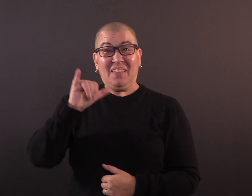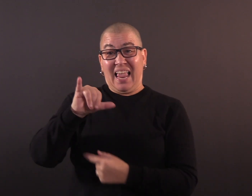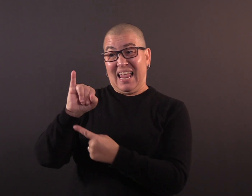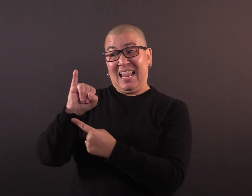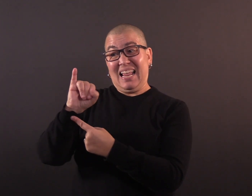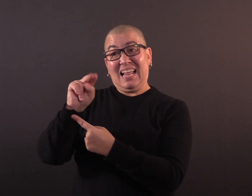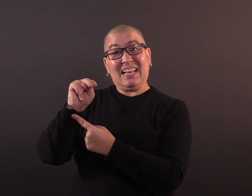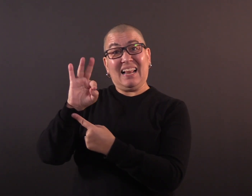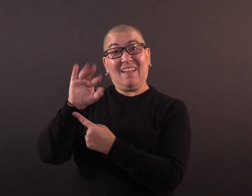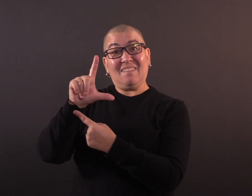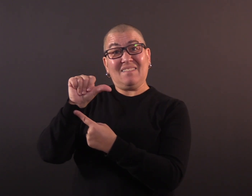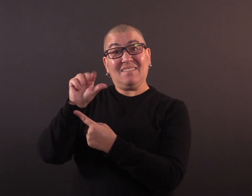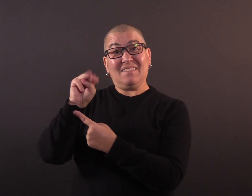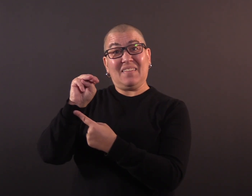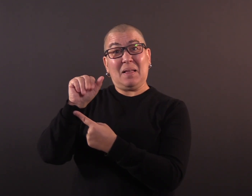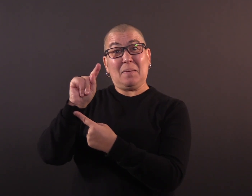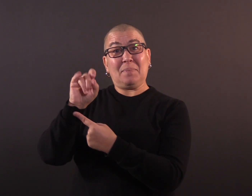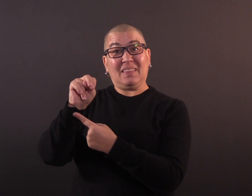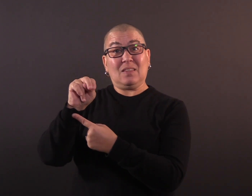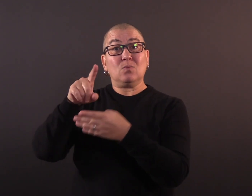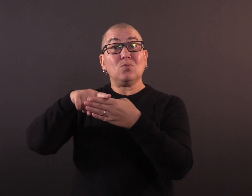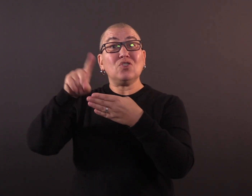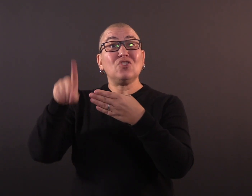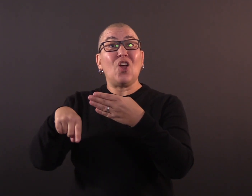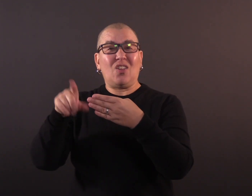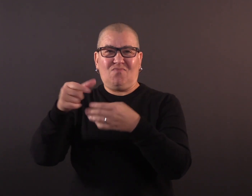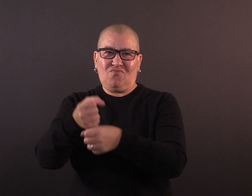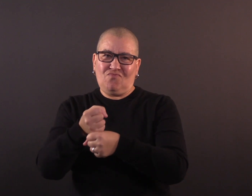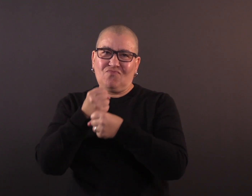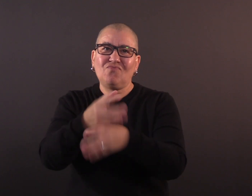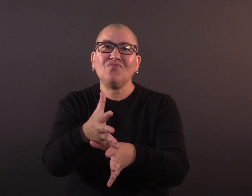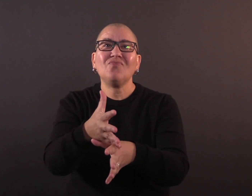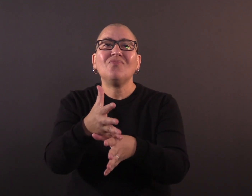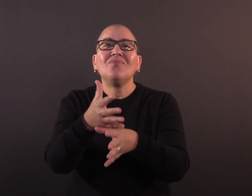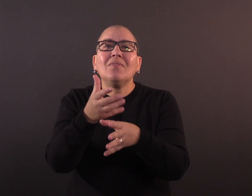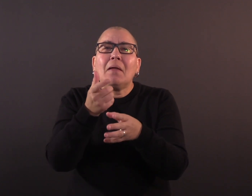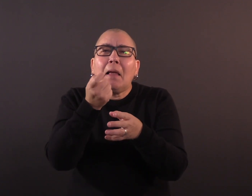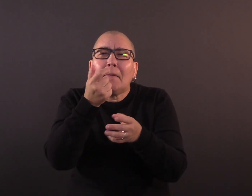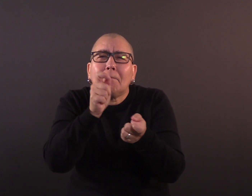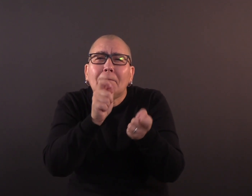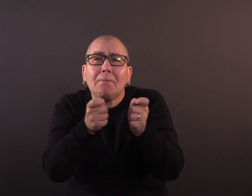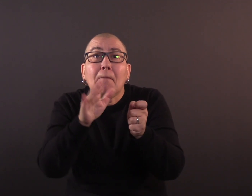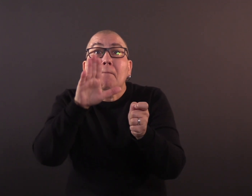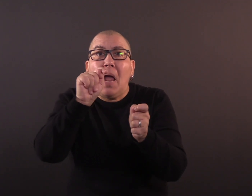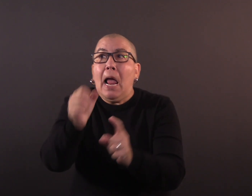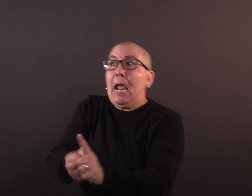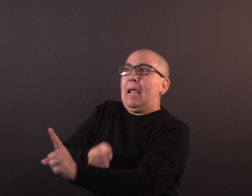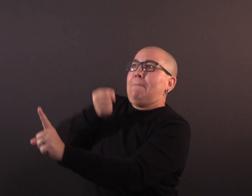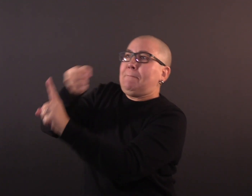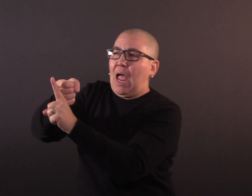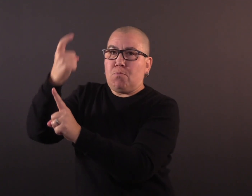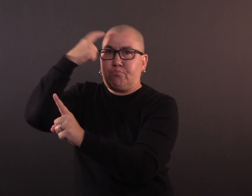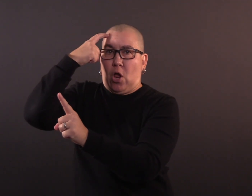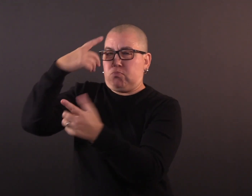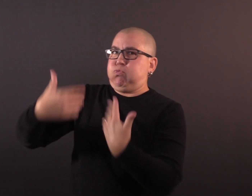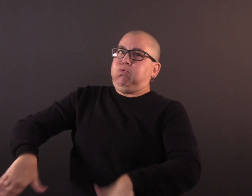The result is inflammation that causes subtle but significant changes in the brain.